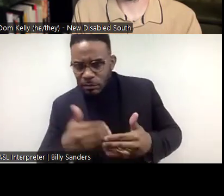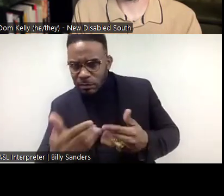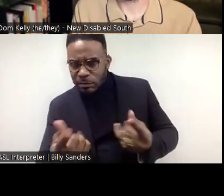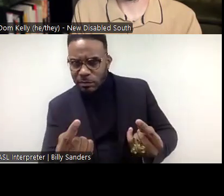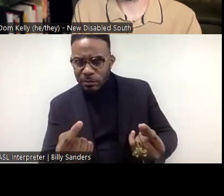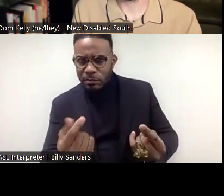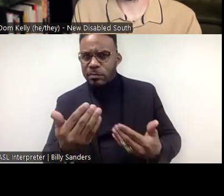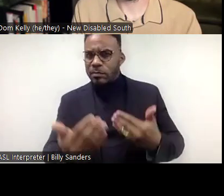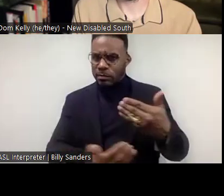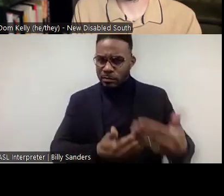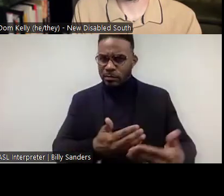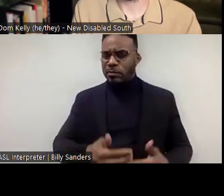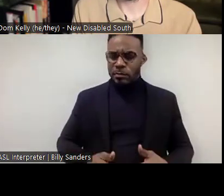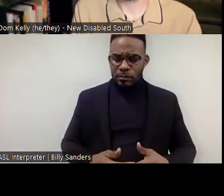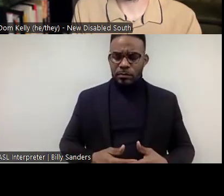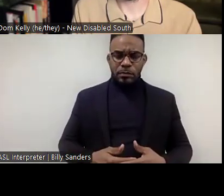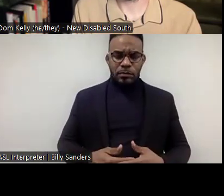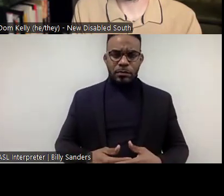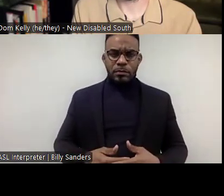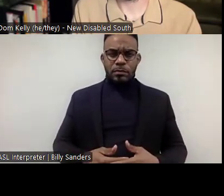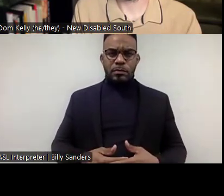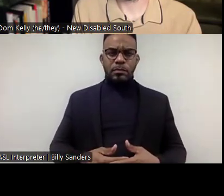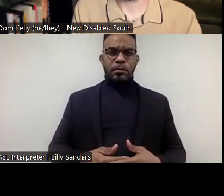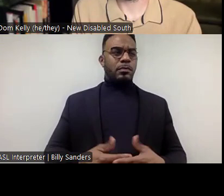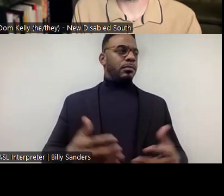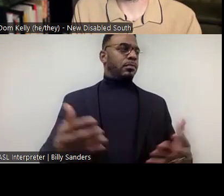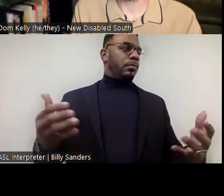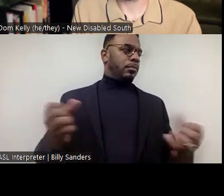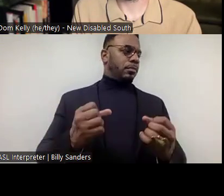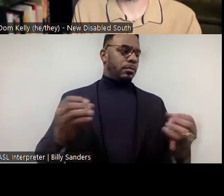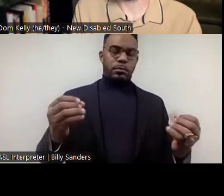cannot have your adversaries know your moves.